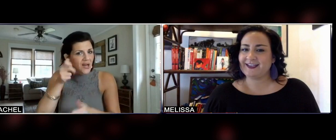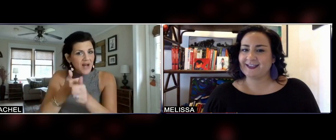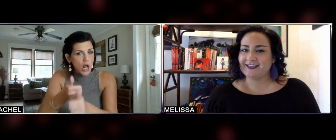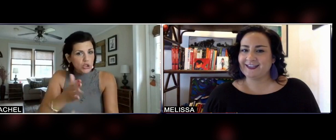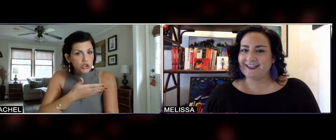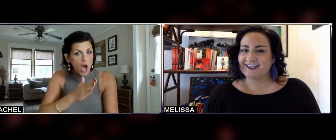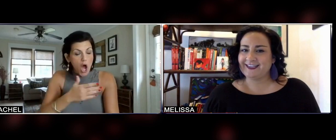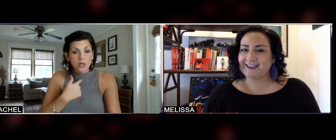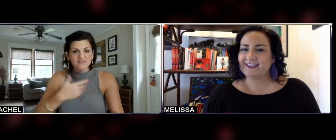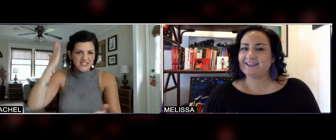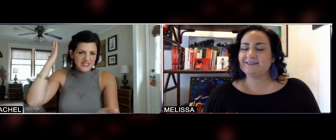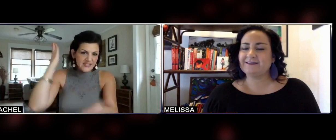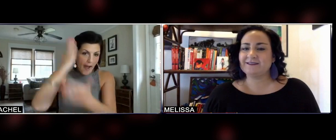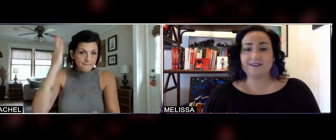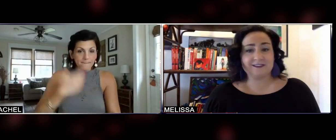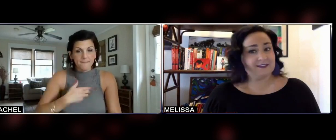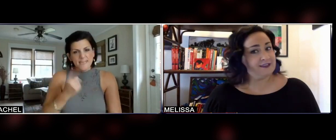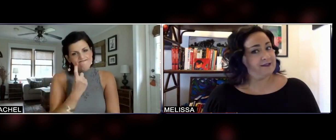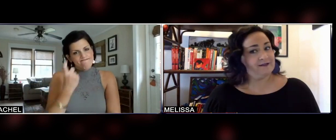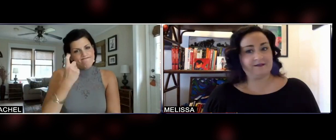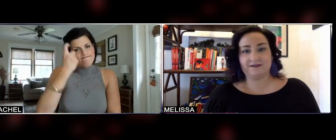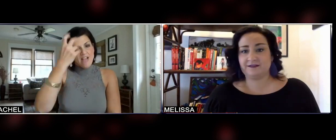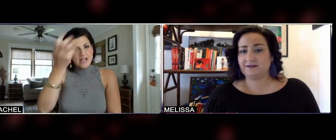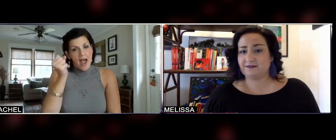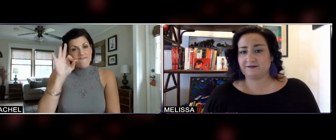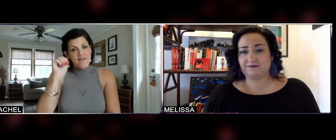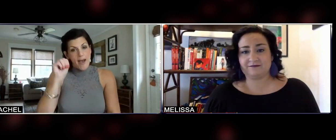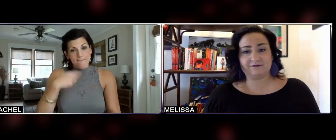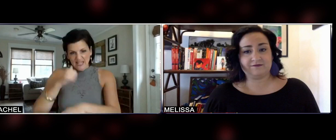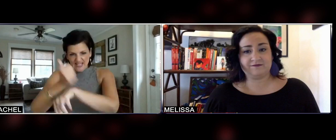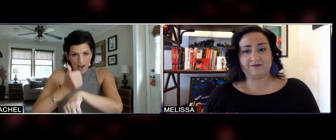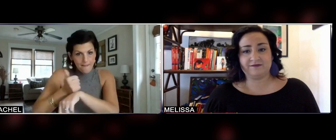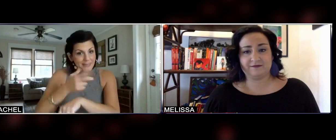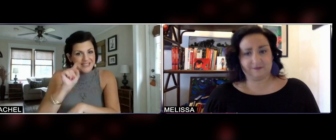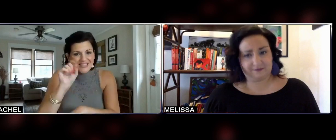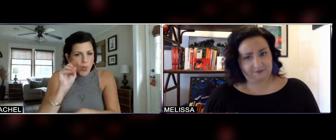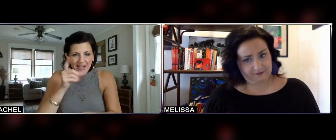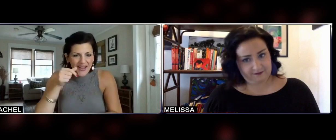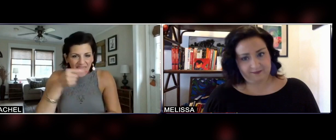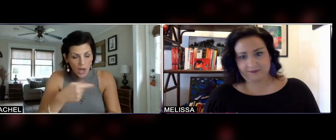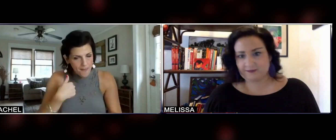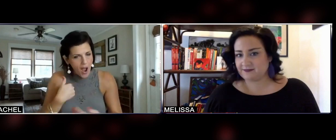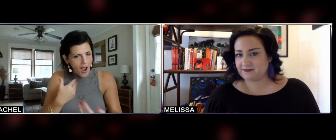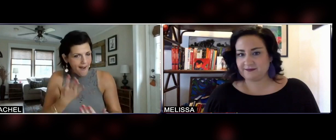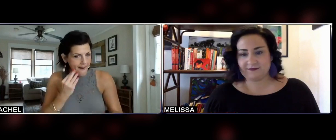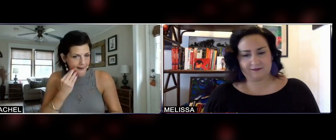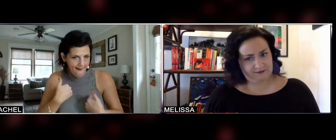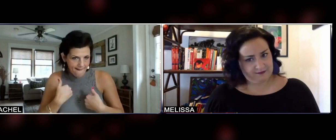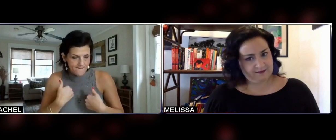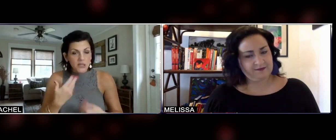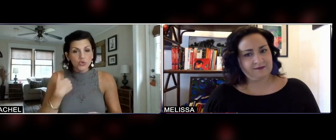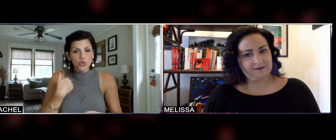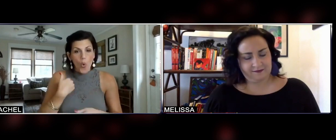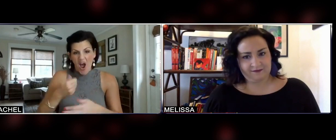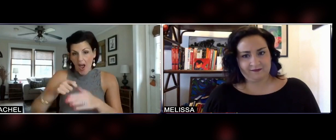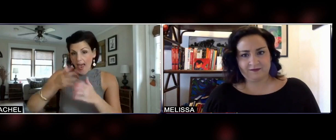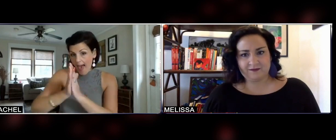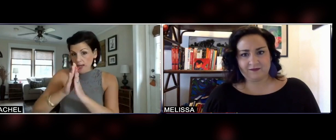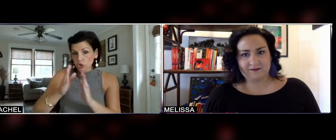onstage for her to be able to hear the song. I stopped everything, got the FM system and walked up onstage. The T.O.D. wasn't there, but I have the experience.